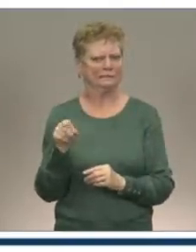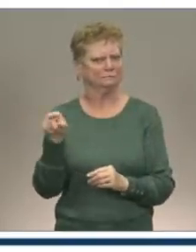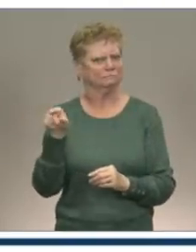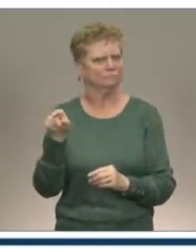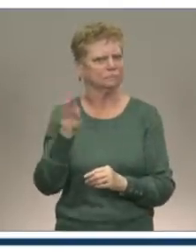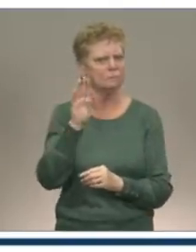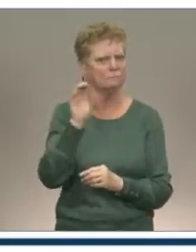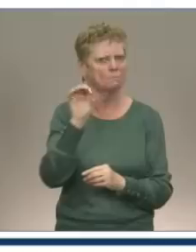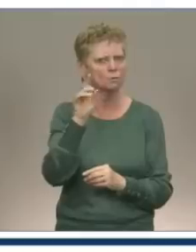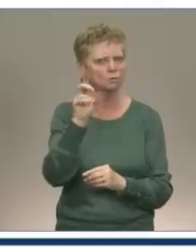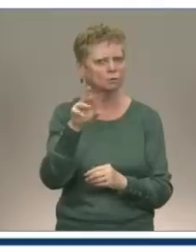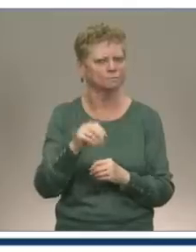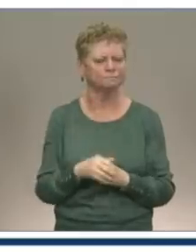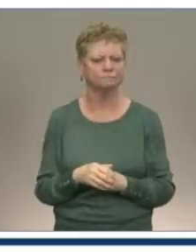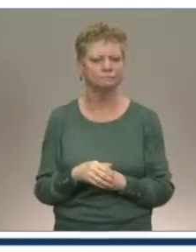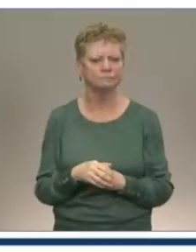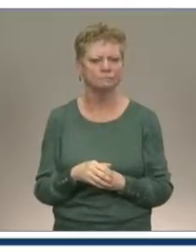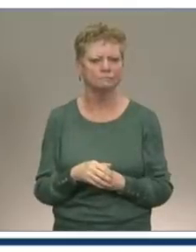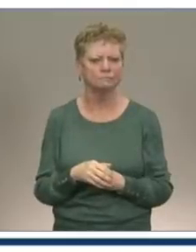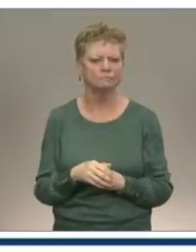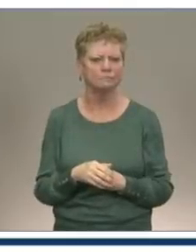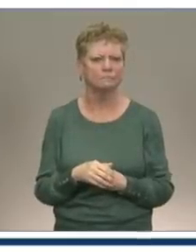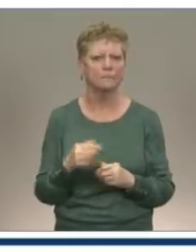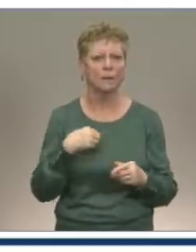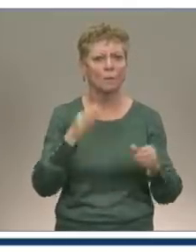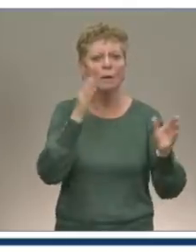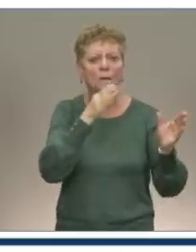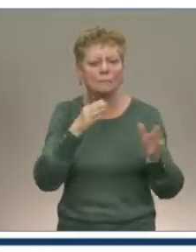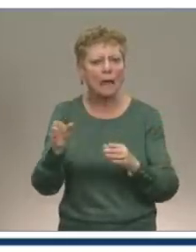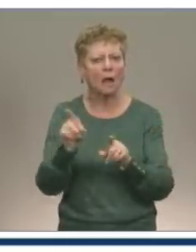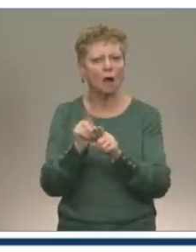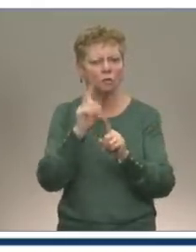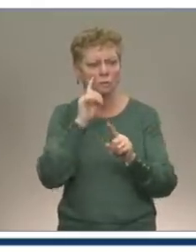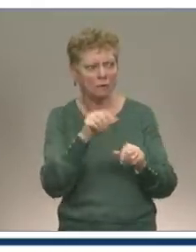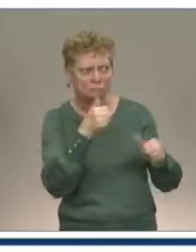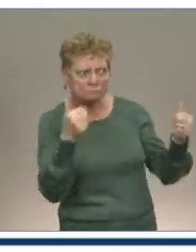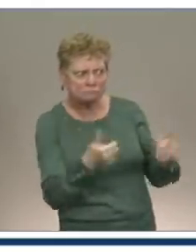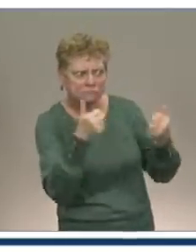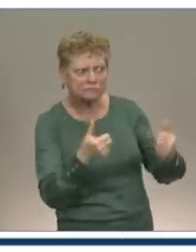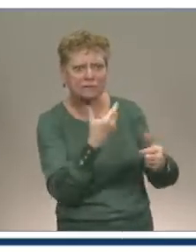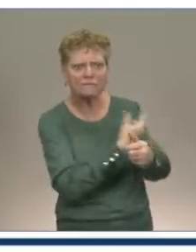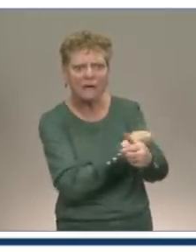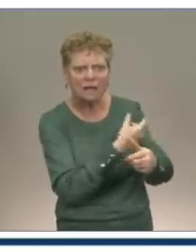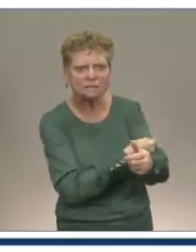and as we plan we also need to factor in vaccine supply system capacity the number